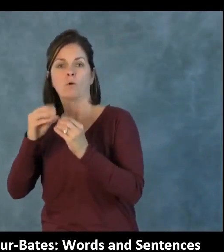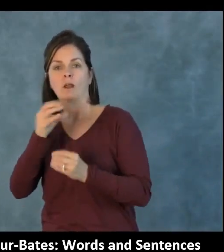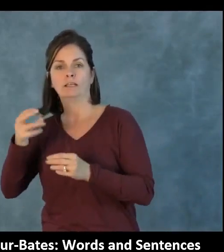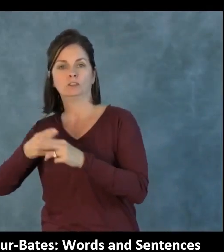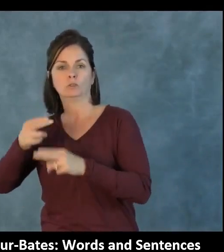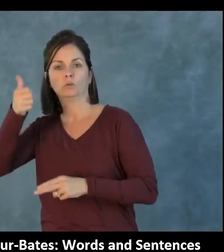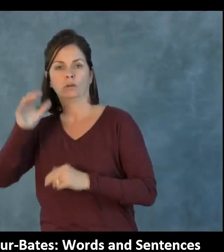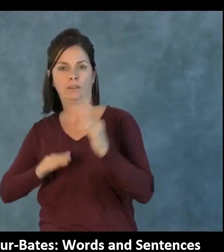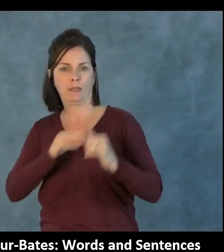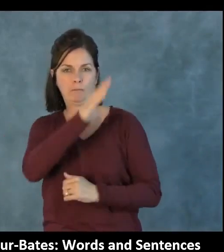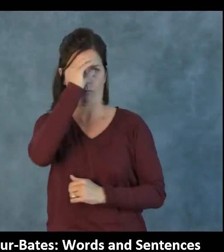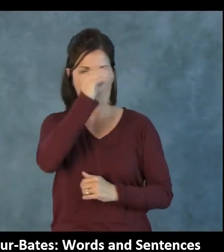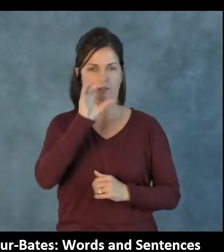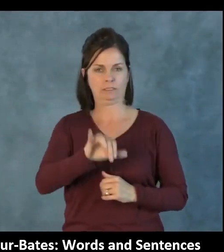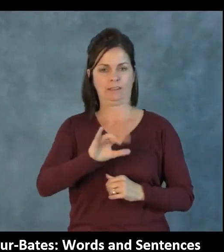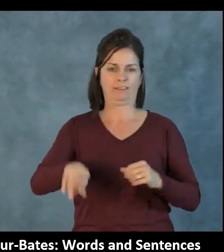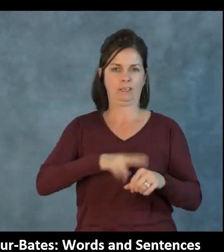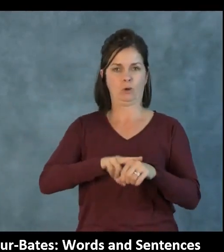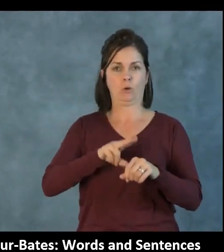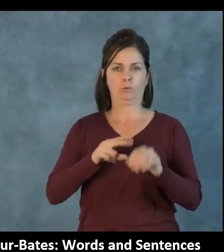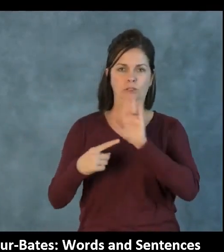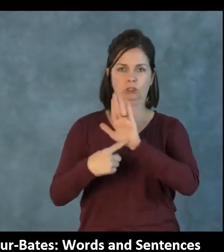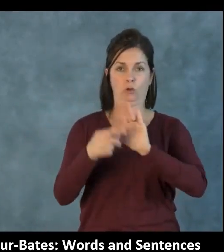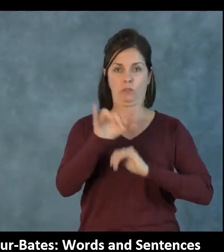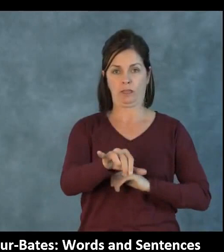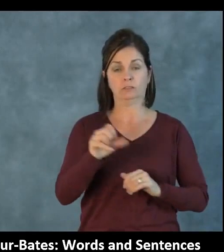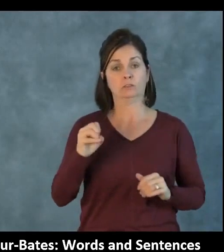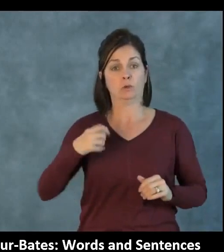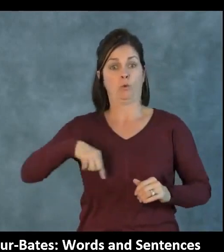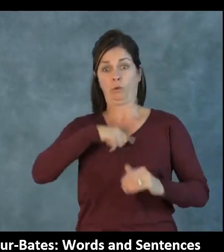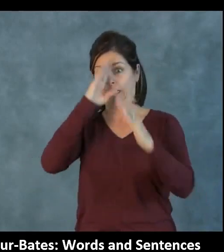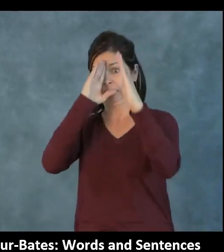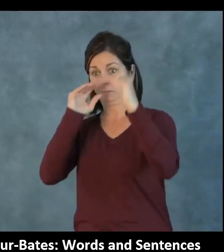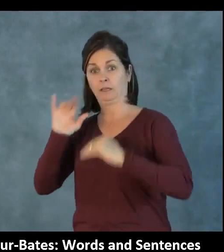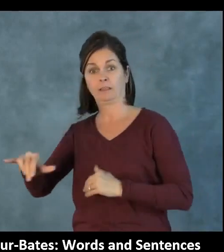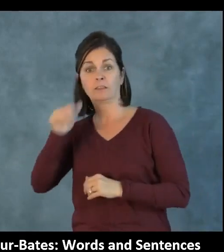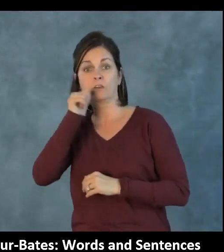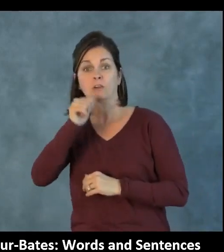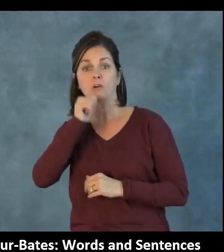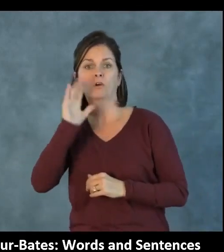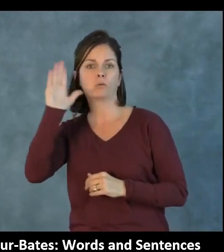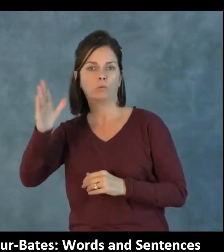We would expect that a girl would be producing the irregular forms, when they're closer